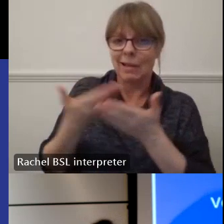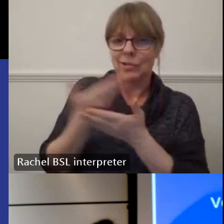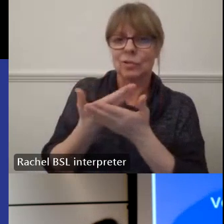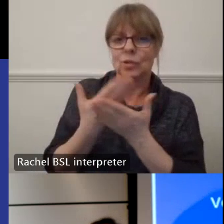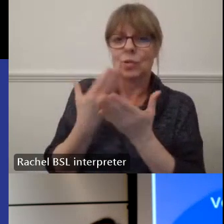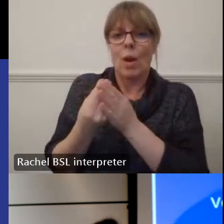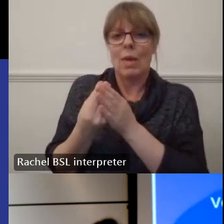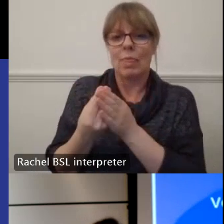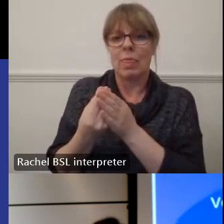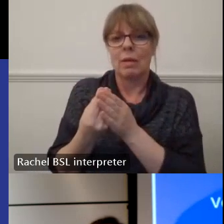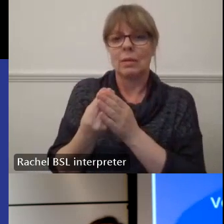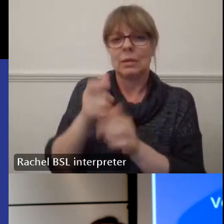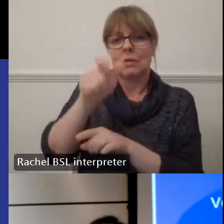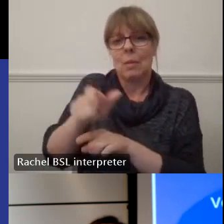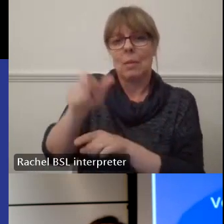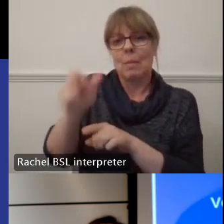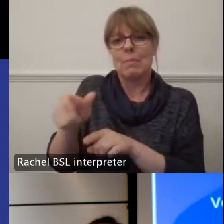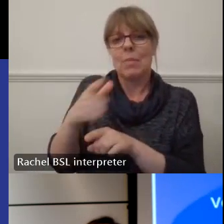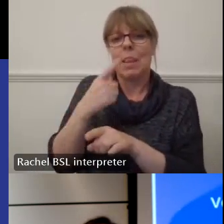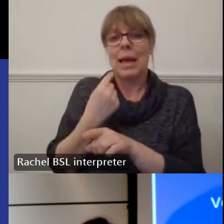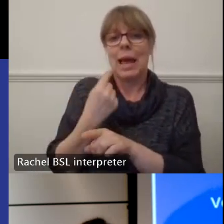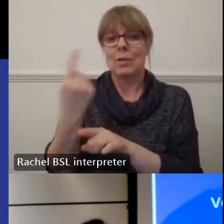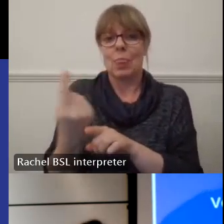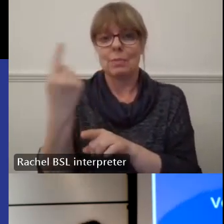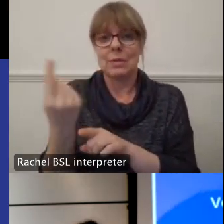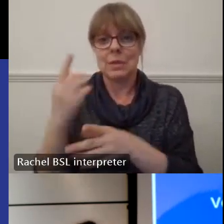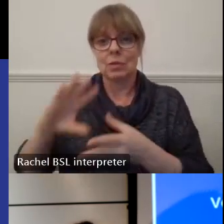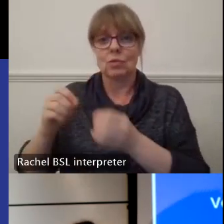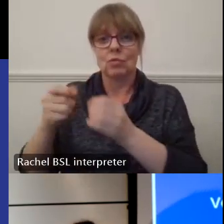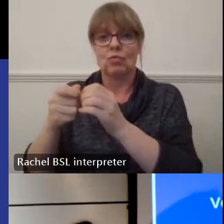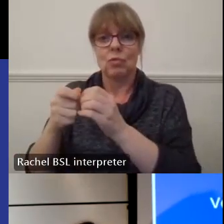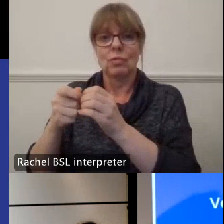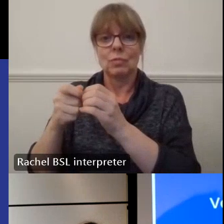I spent a day today at the Engine Shed with my peers and I learned a lot